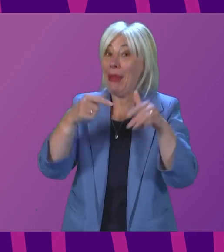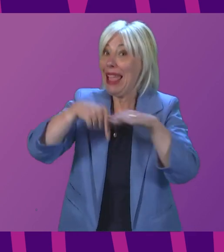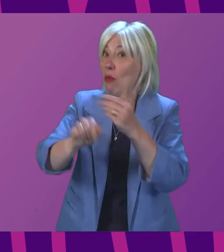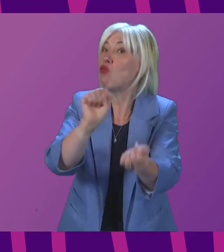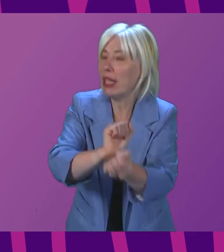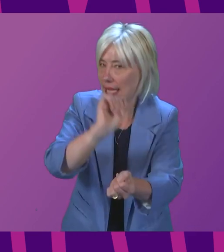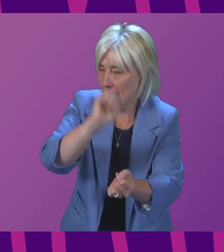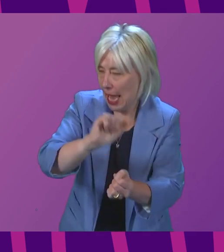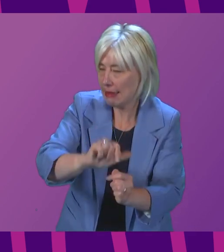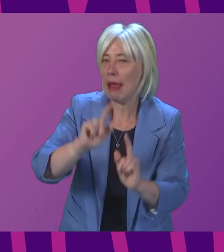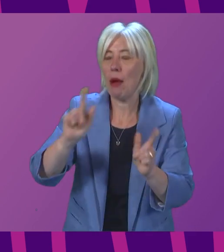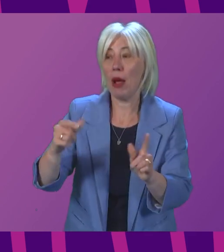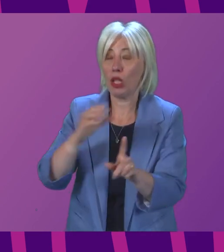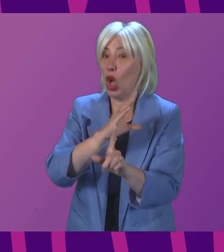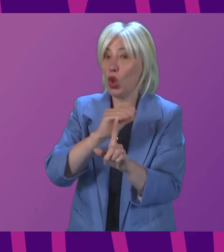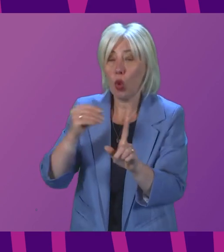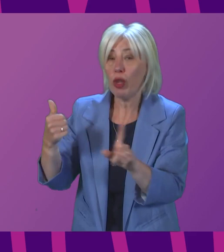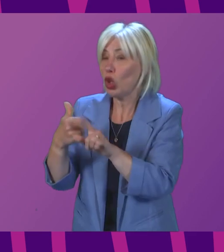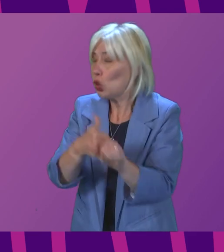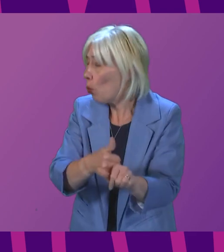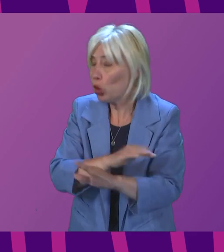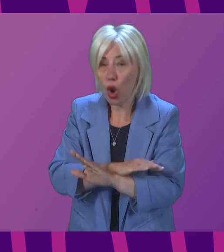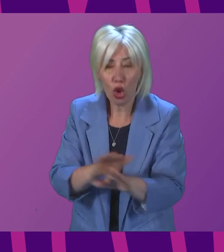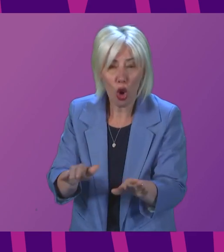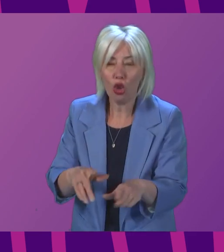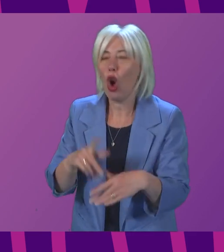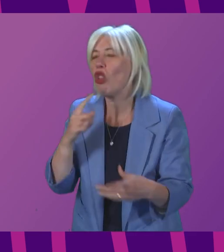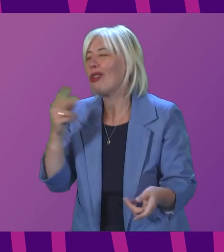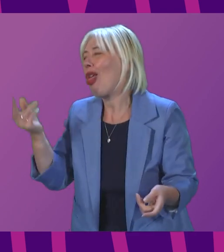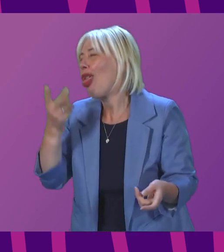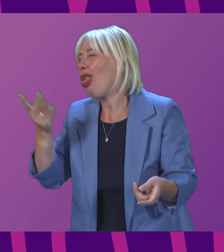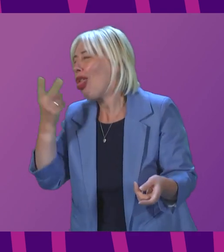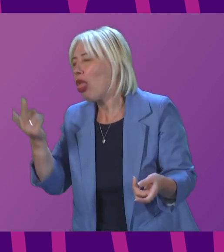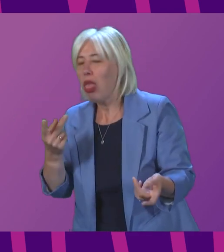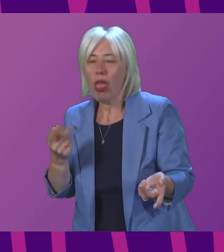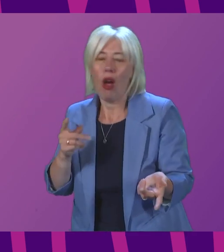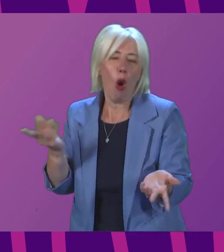Whether the Tories support that or merely indulge in rhetoric, as they are doing today,